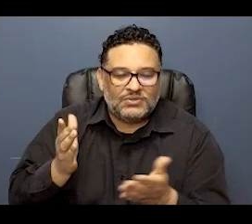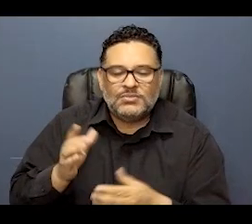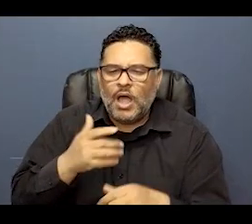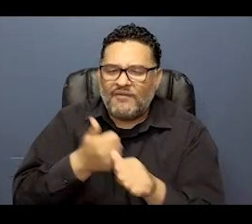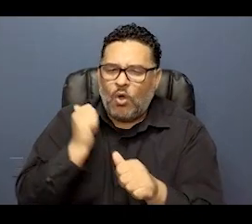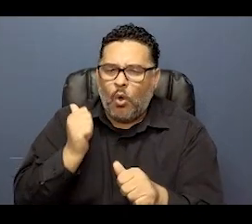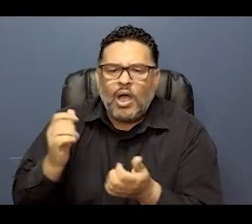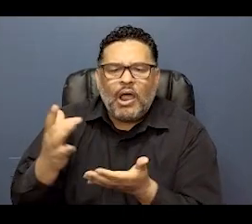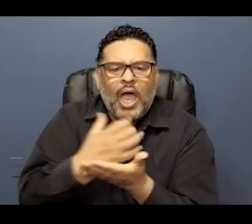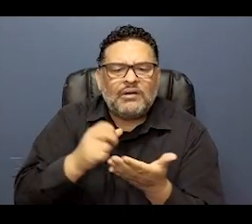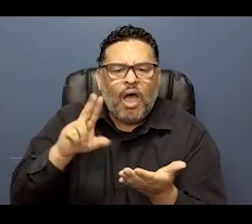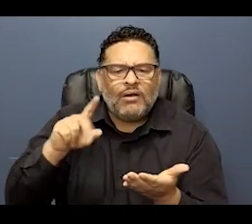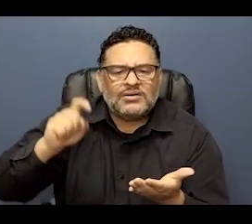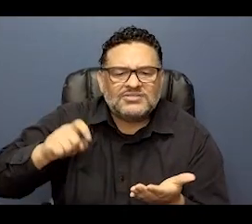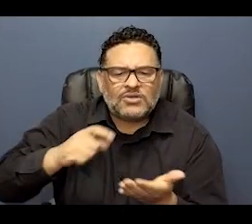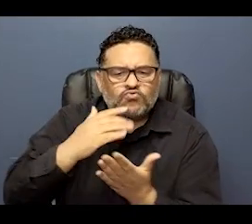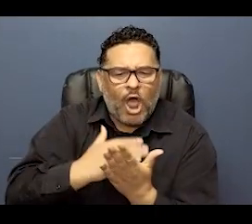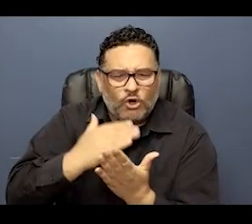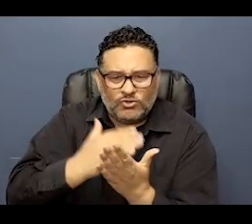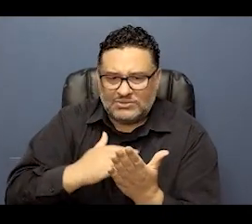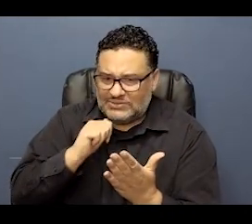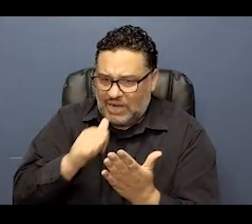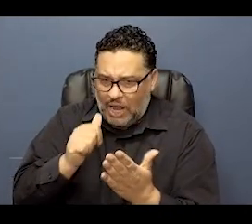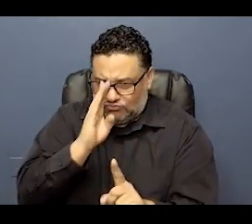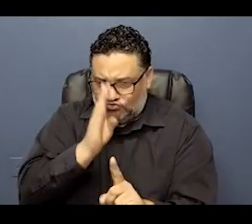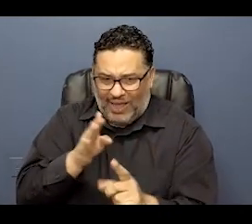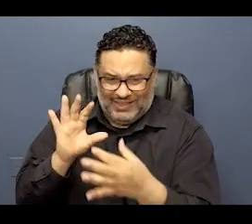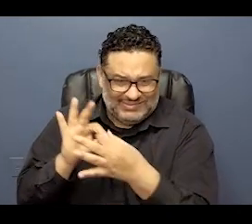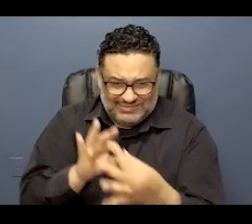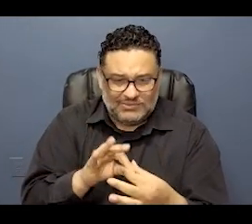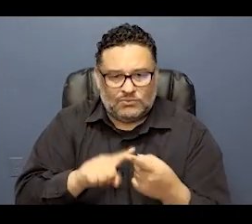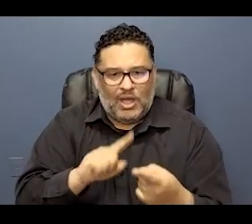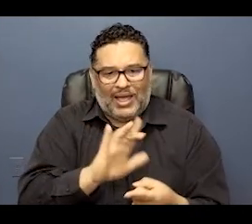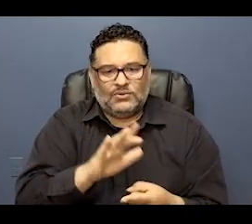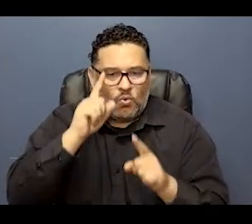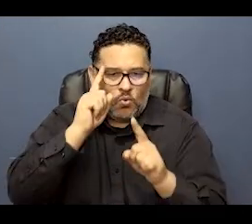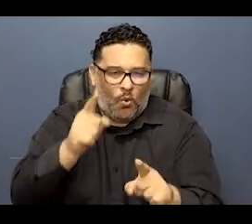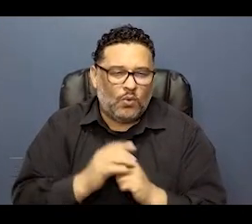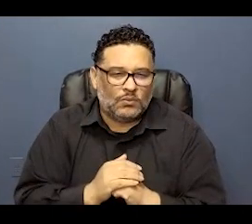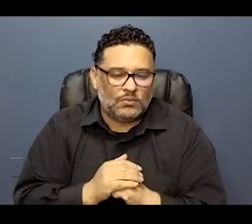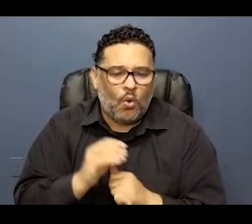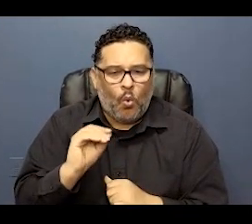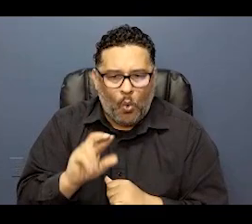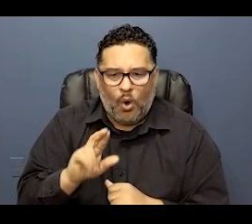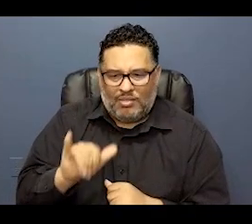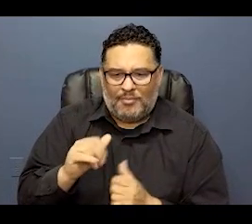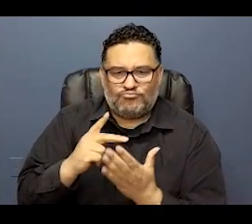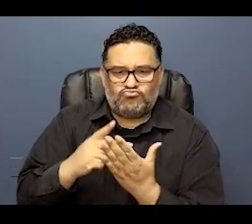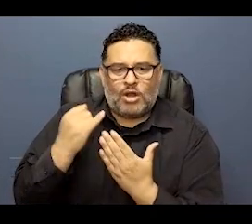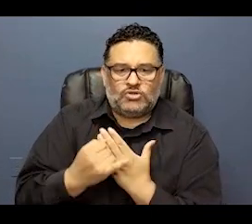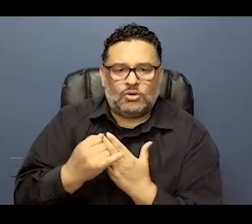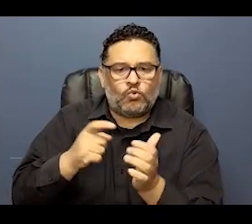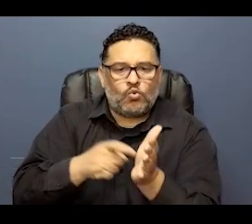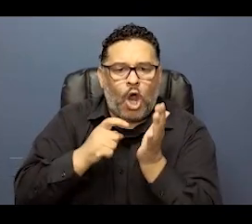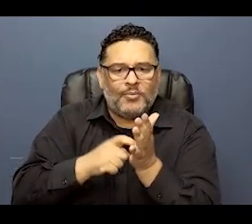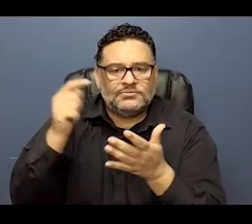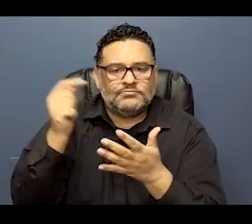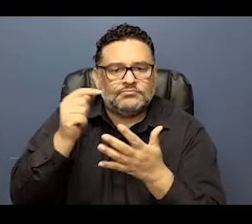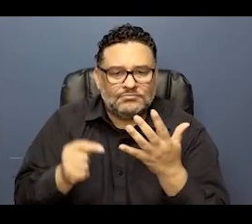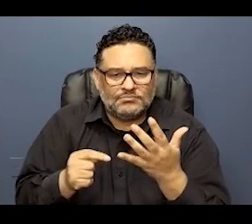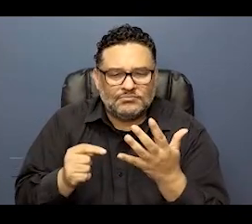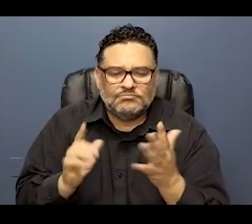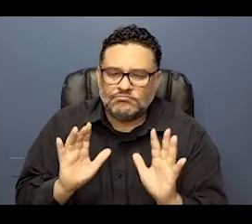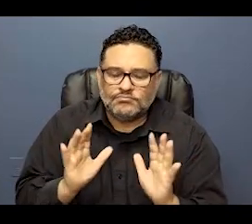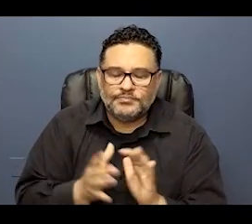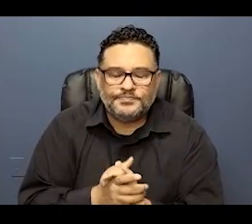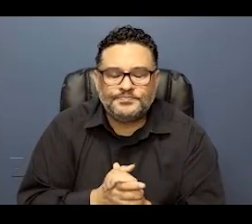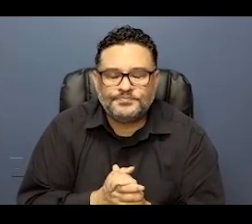that aren’t directly tied to the participant’s goals or your project’s requirements.